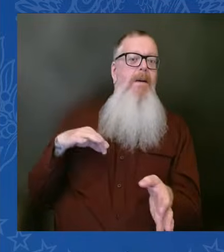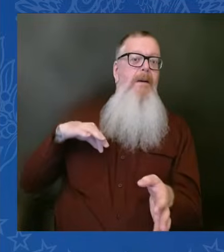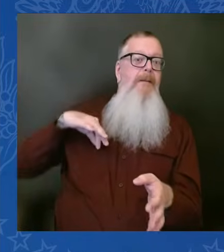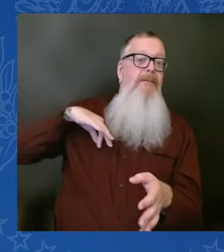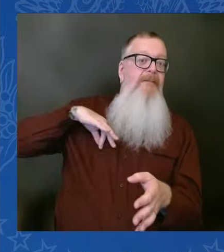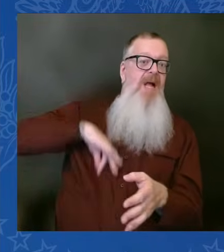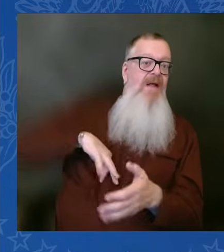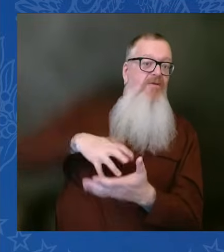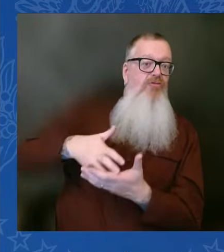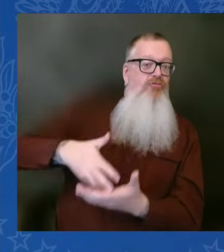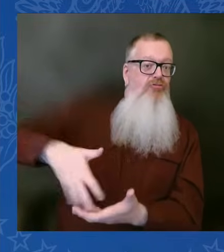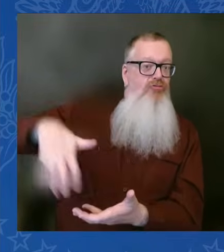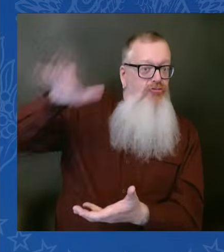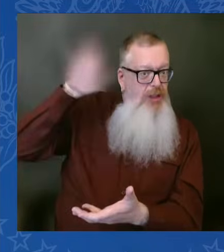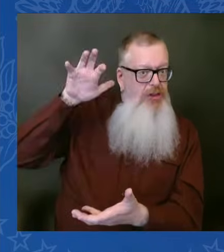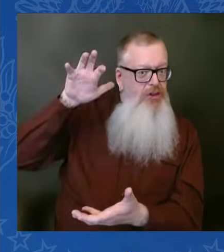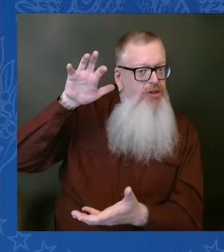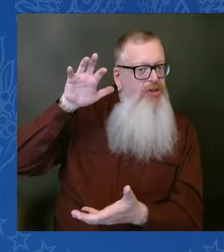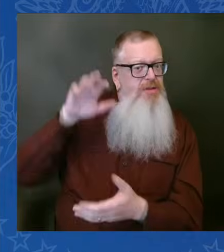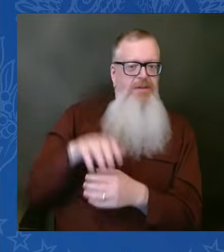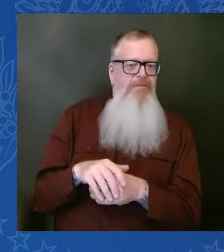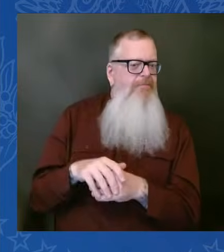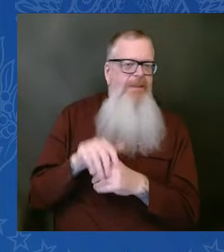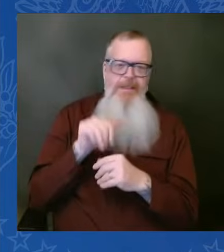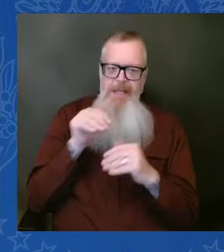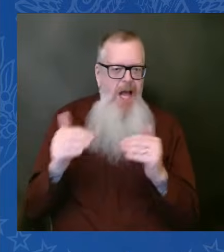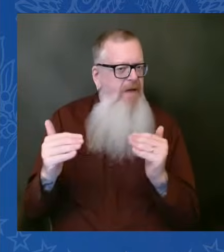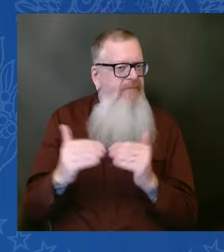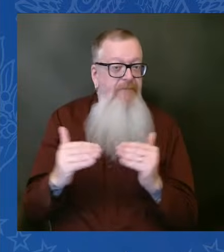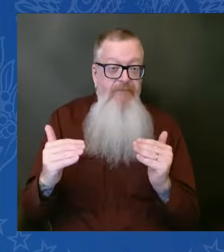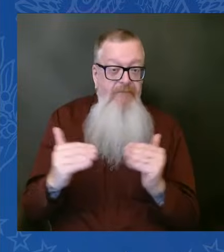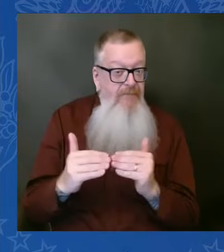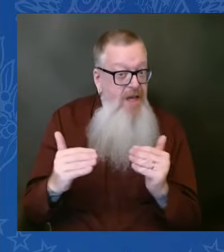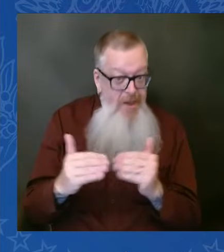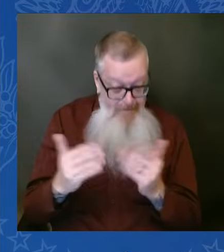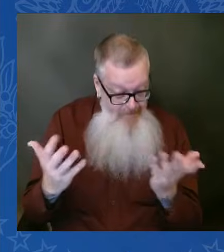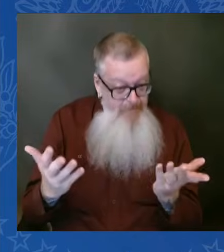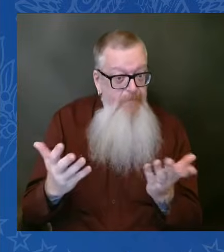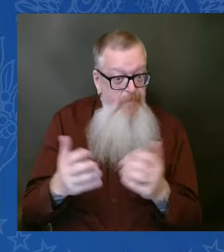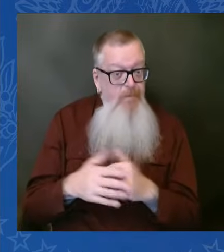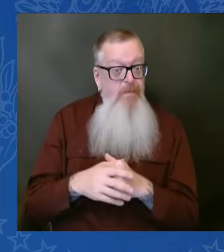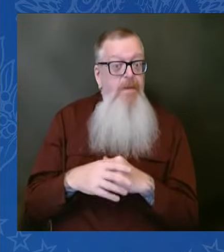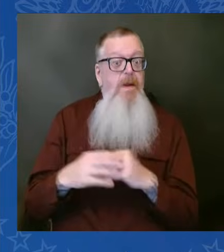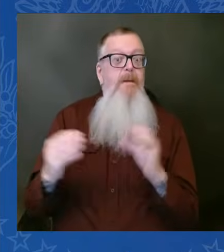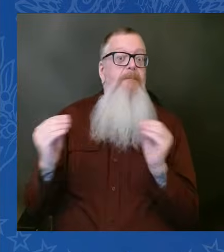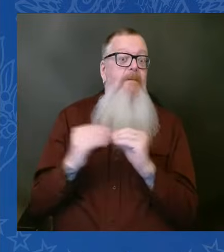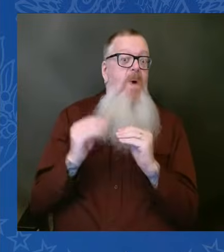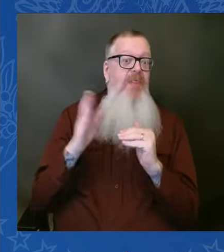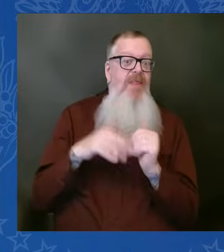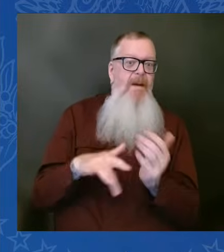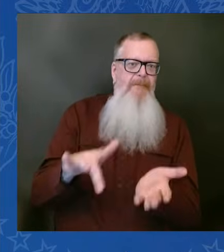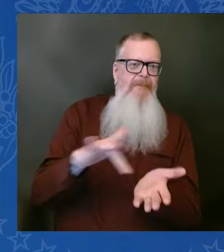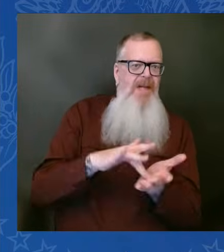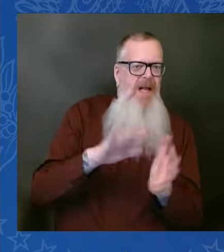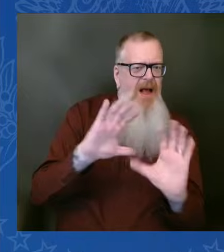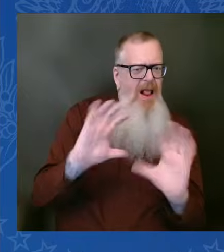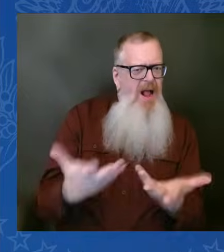worth more than 50 times the tax cuts that went to middle-class -- families received. My approach is leading to better results for everyone.